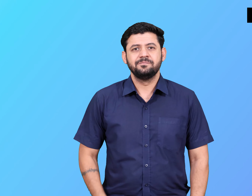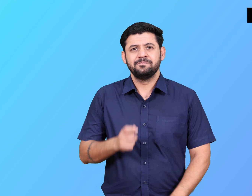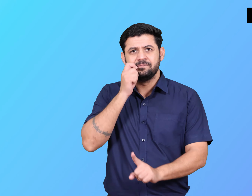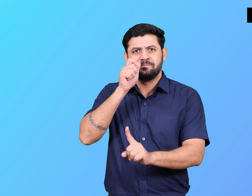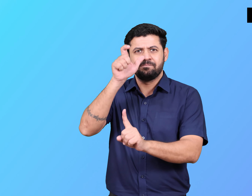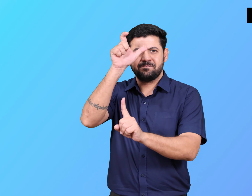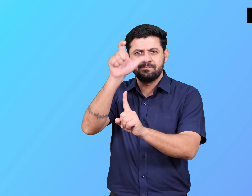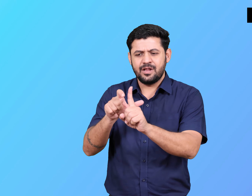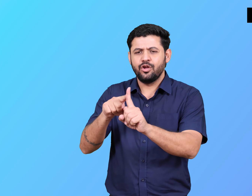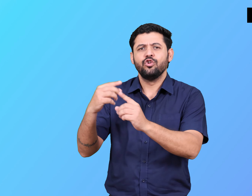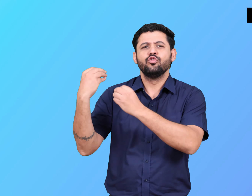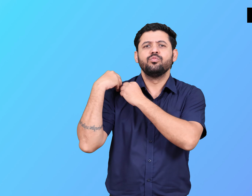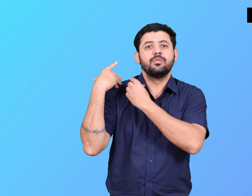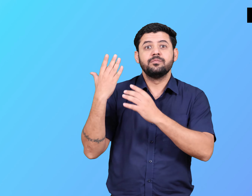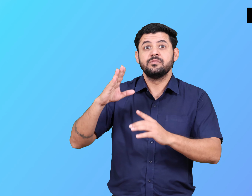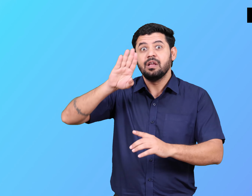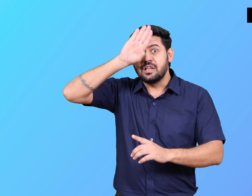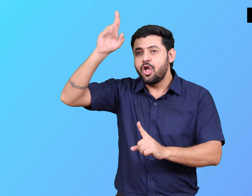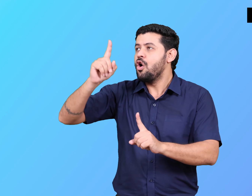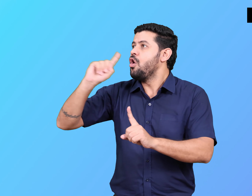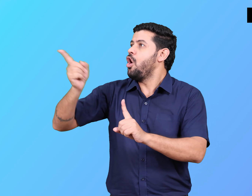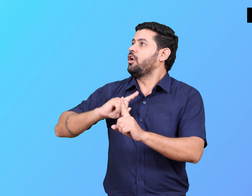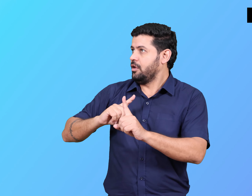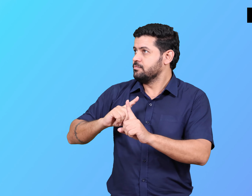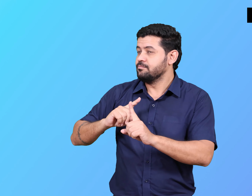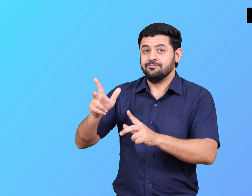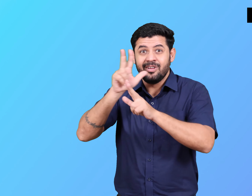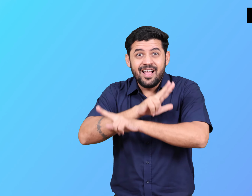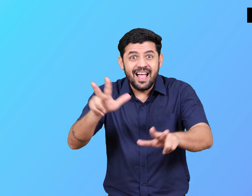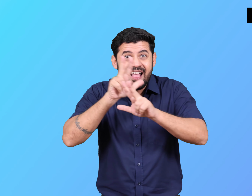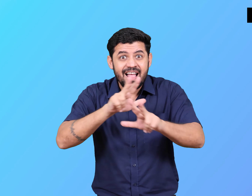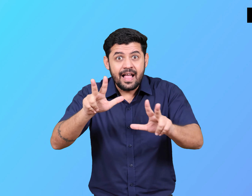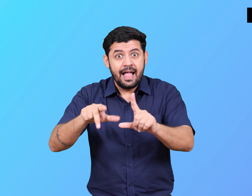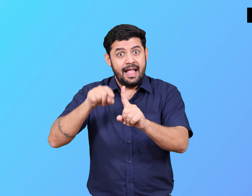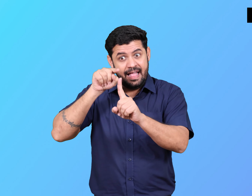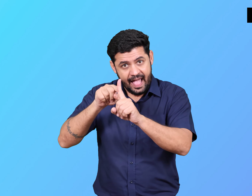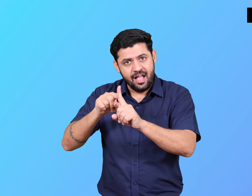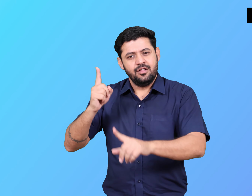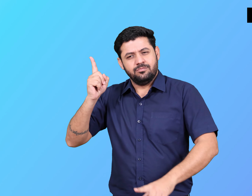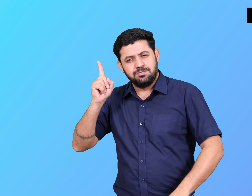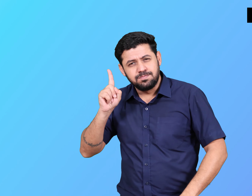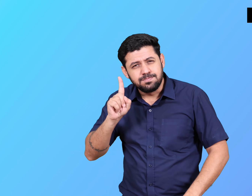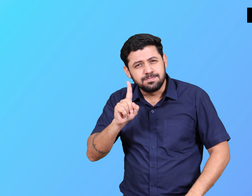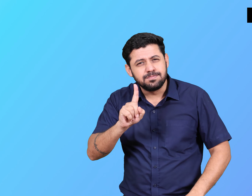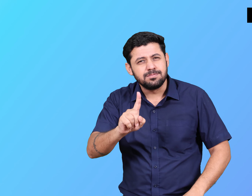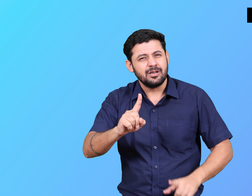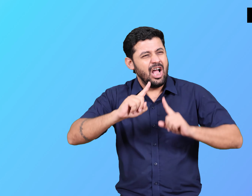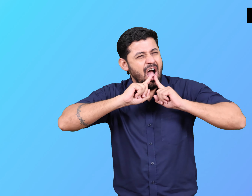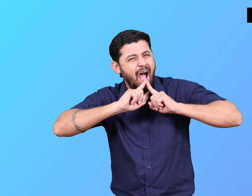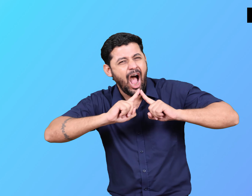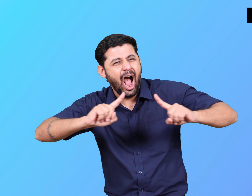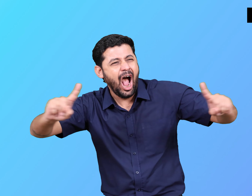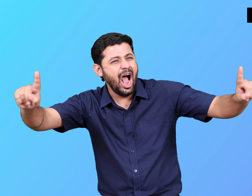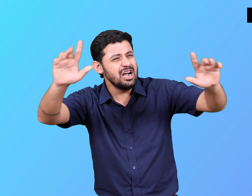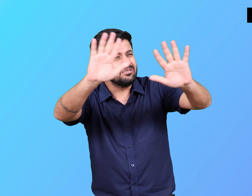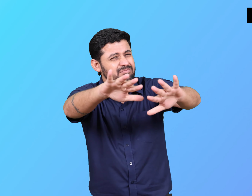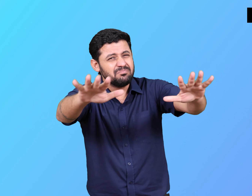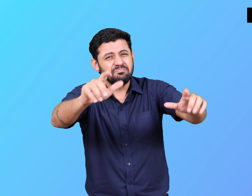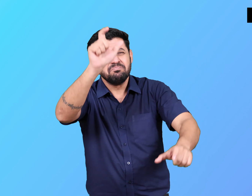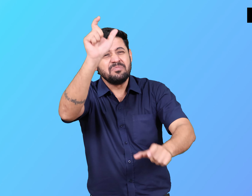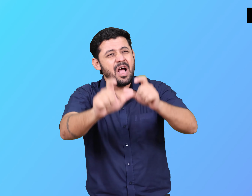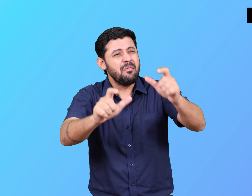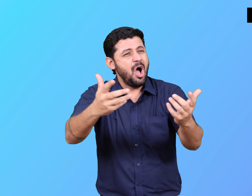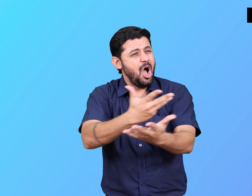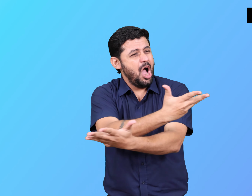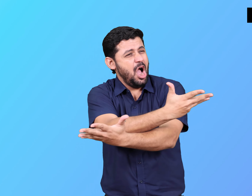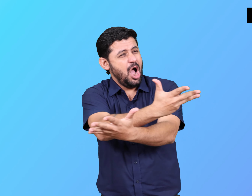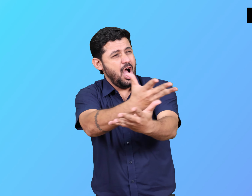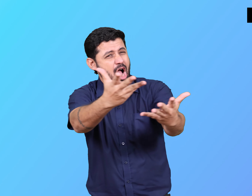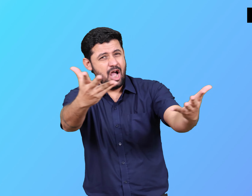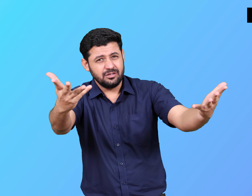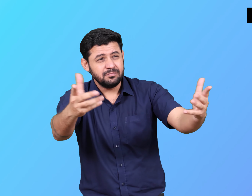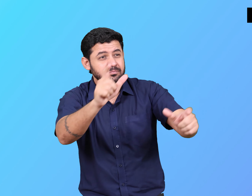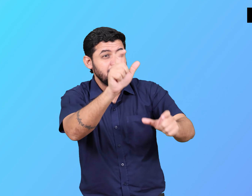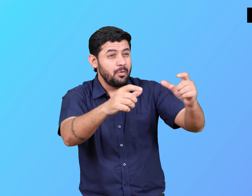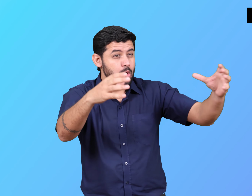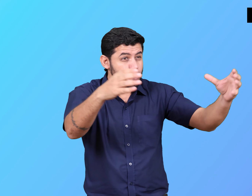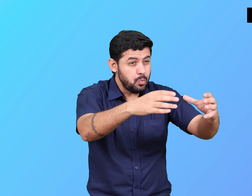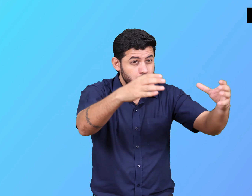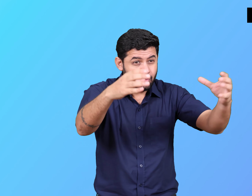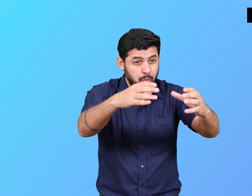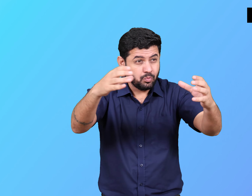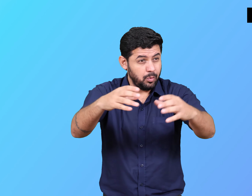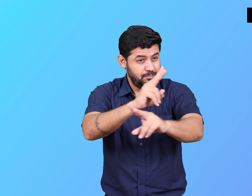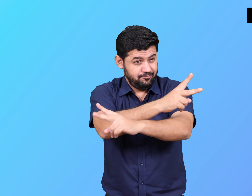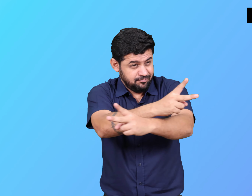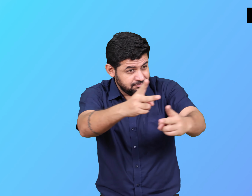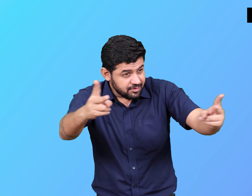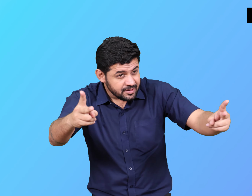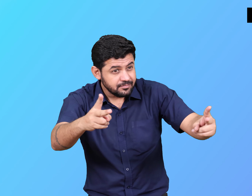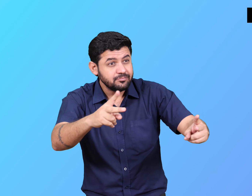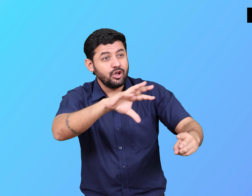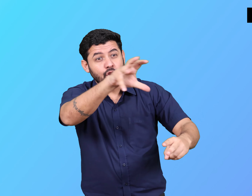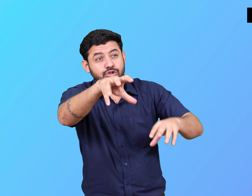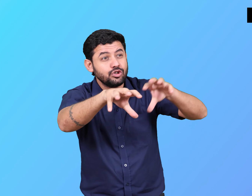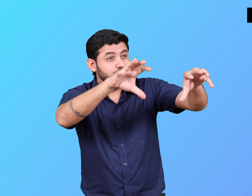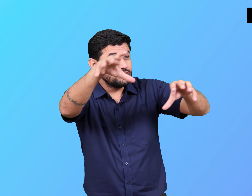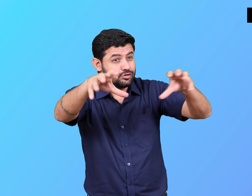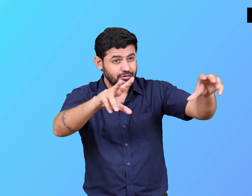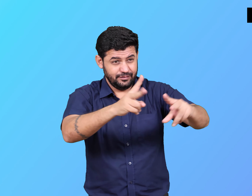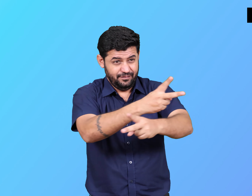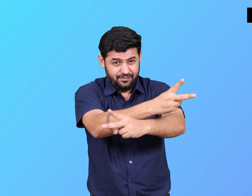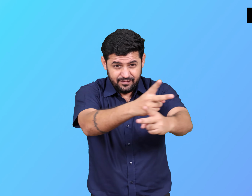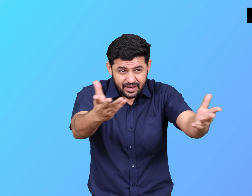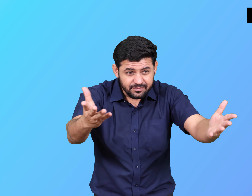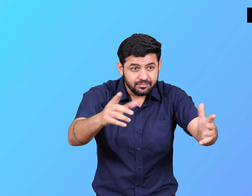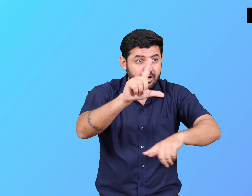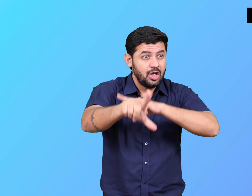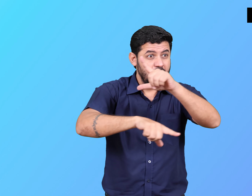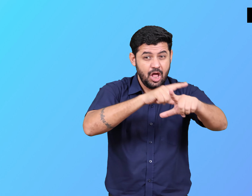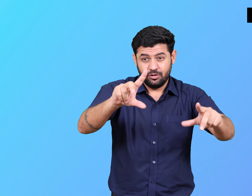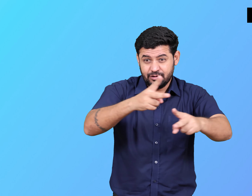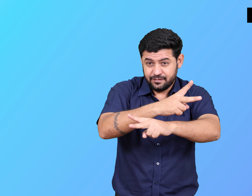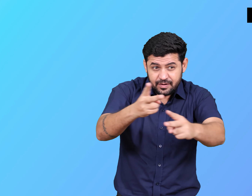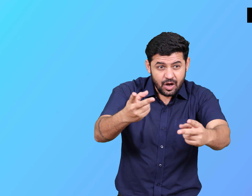Then the man who makes announcements for the king spoke in a loud voice, “You people of all races, nations and languages,